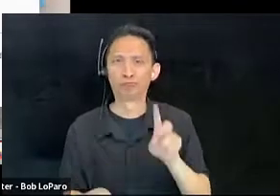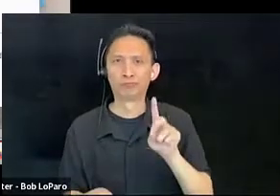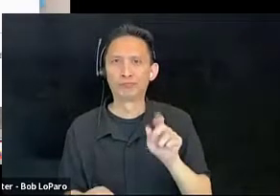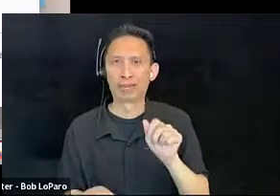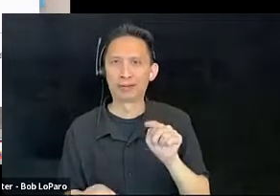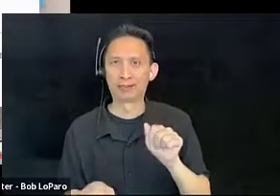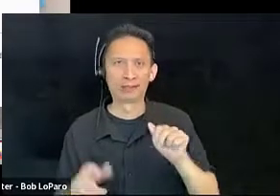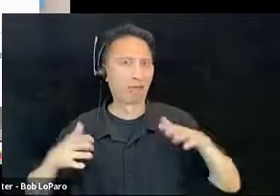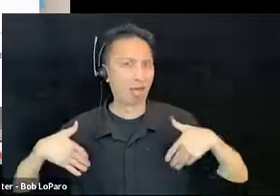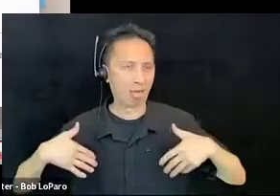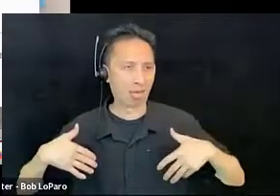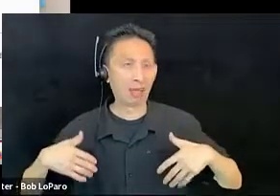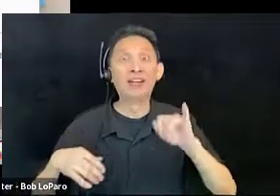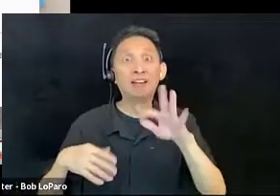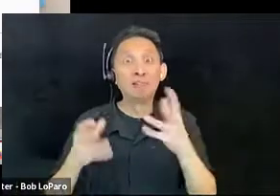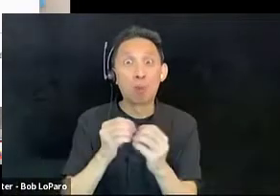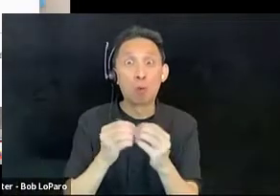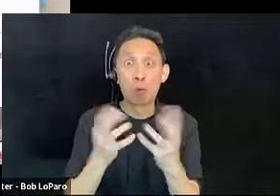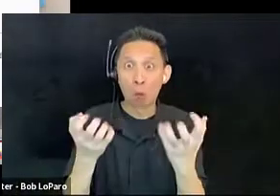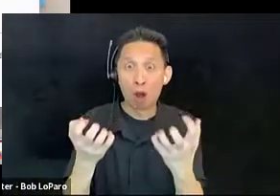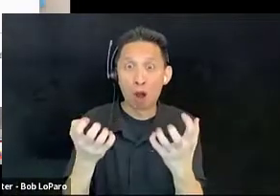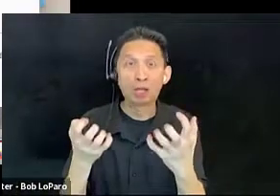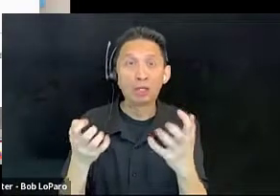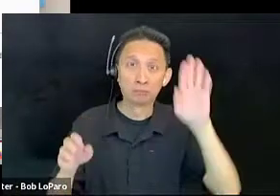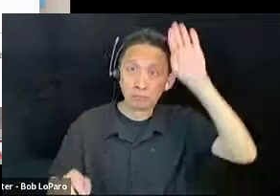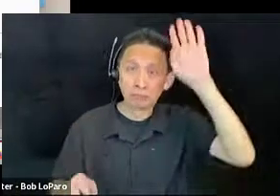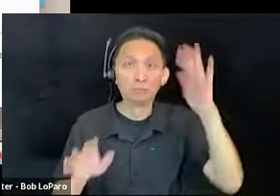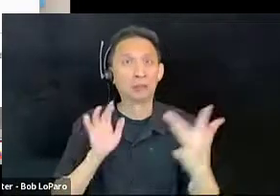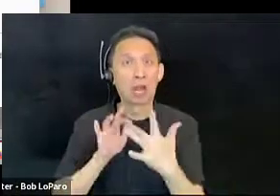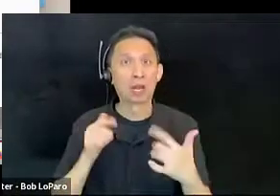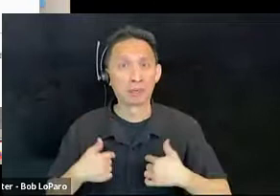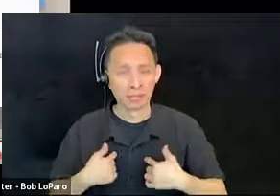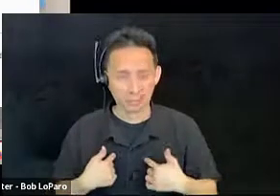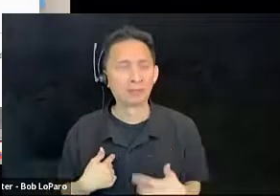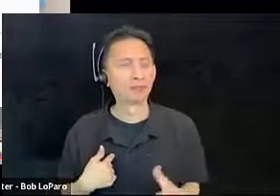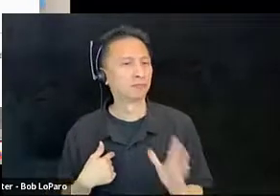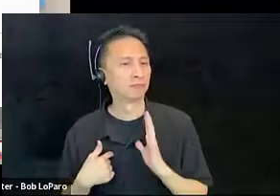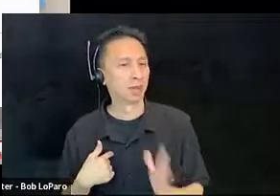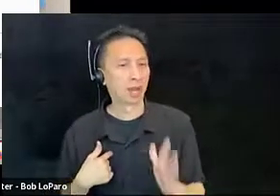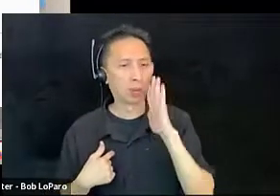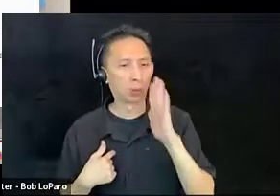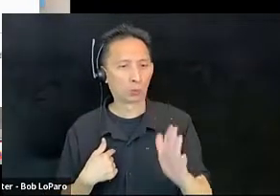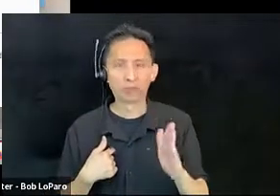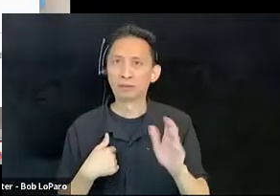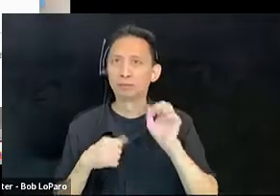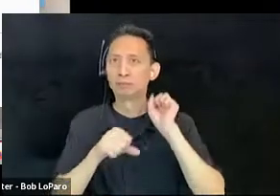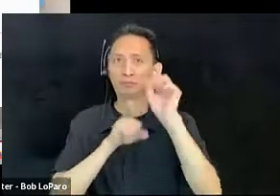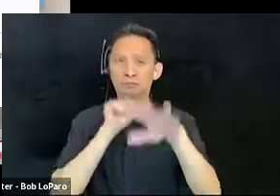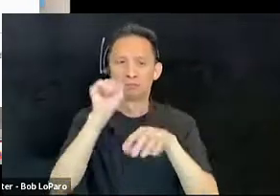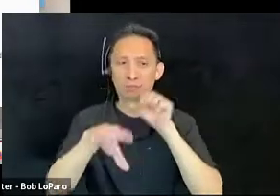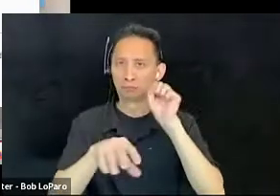and we would really love to hear your feedback. I wish that we could do like...